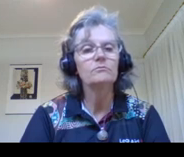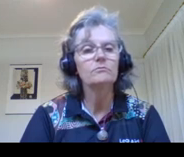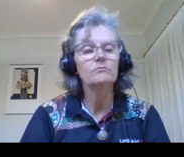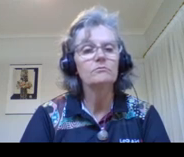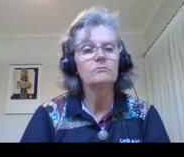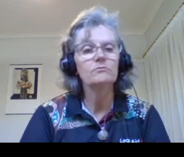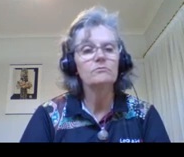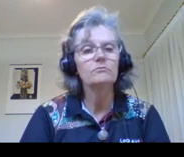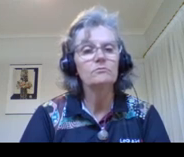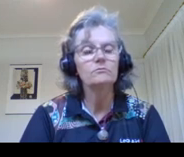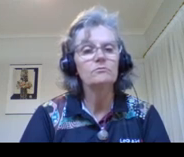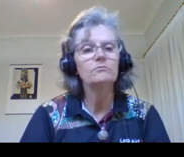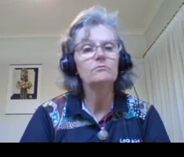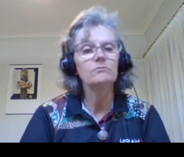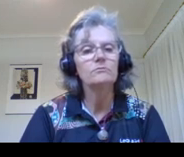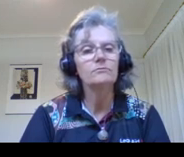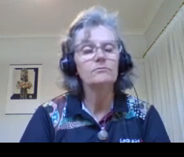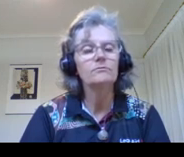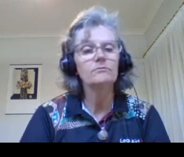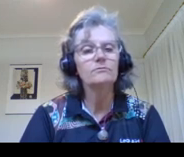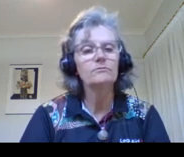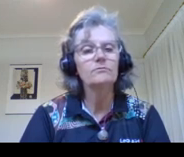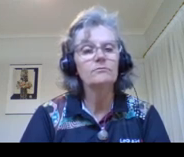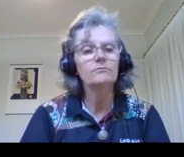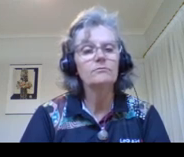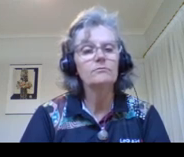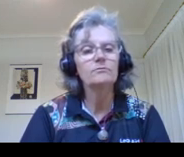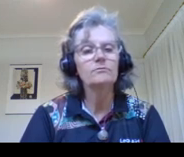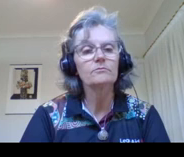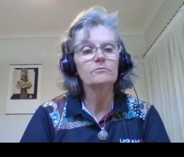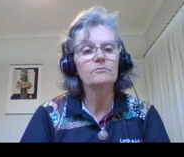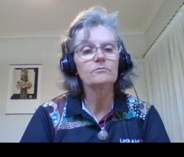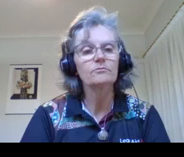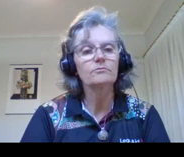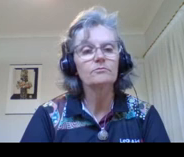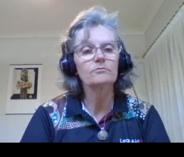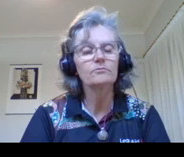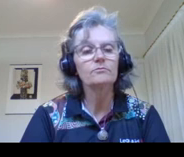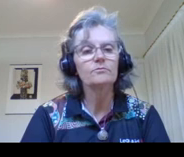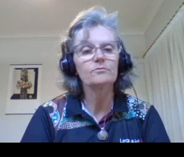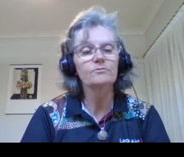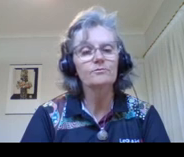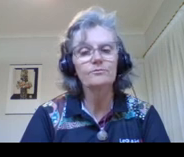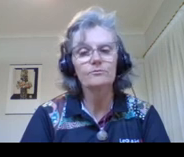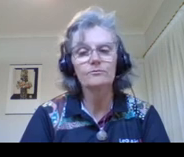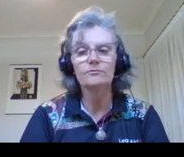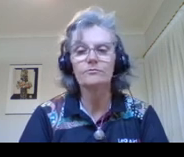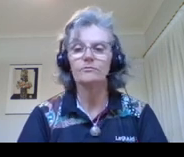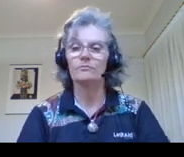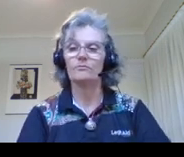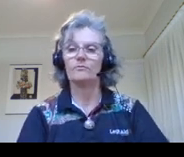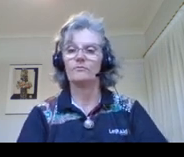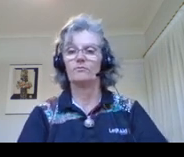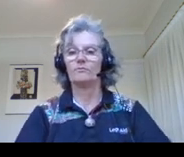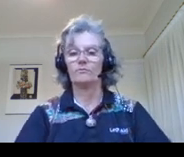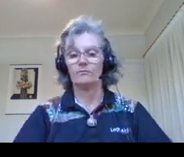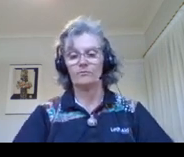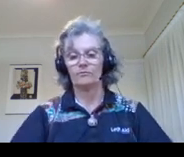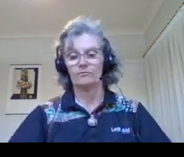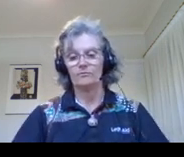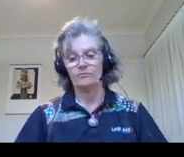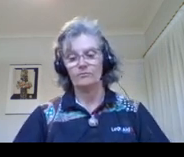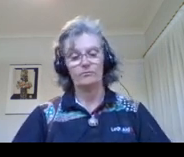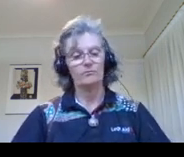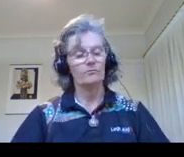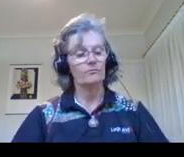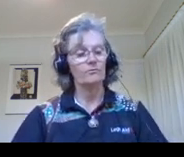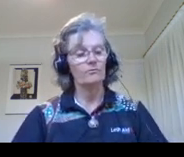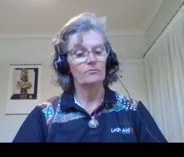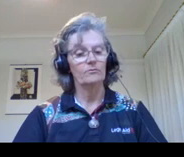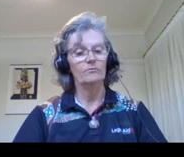it the same way another advice would be if you want to share your banking details over the over